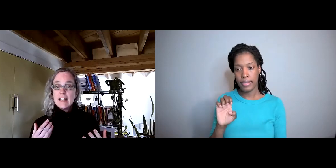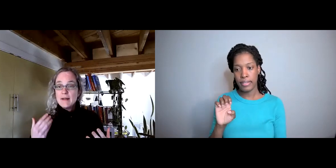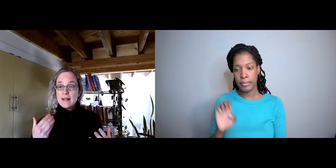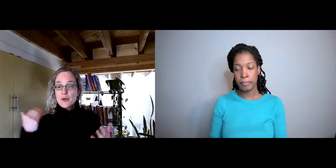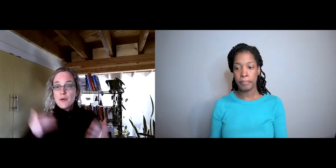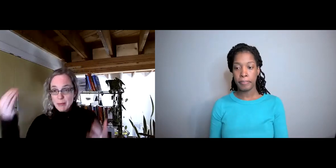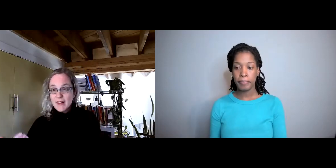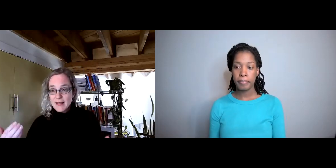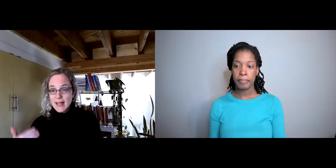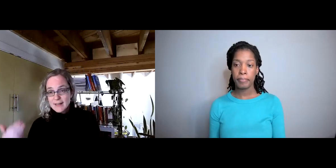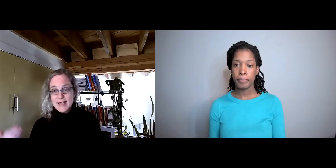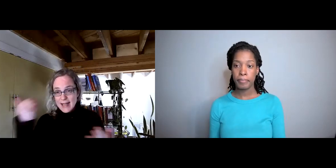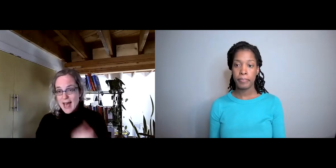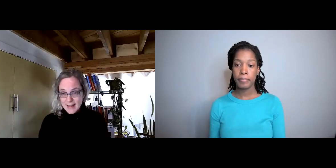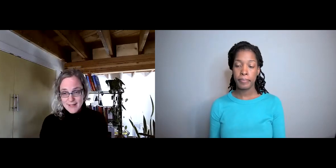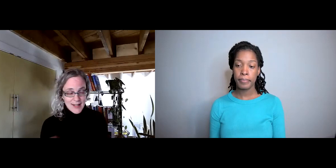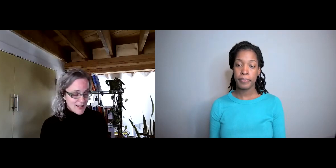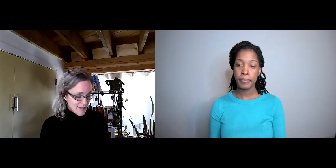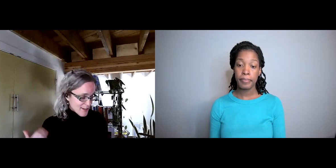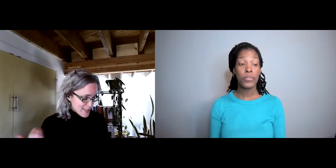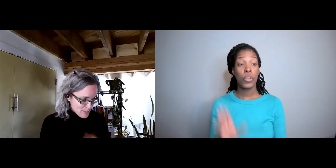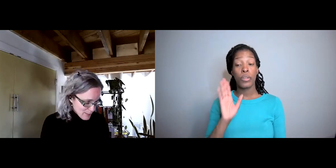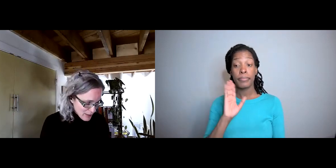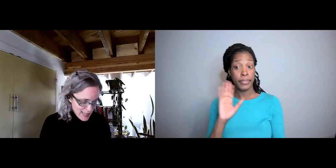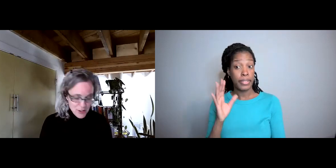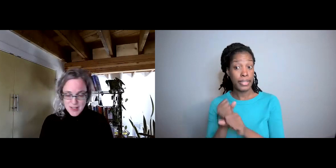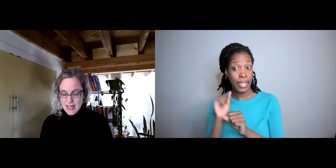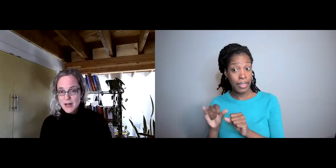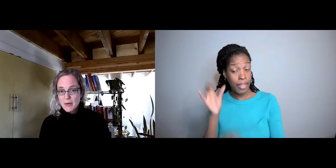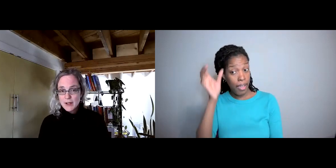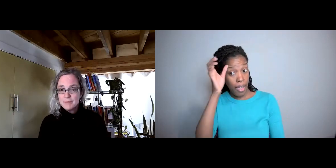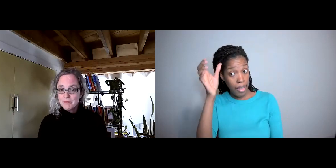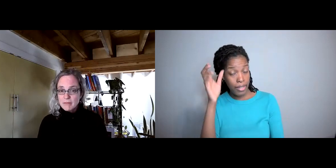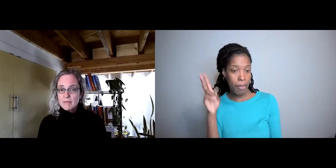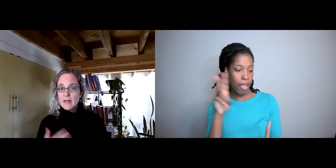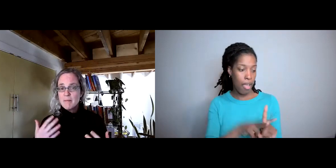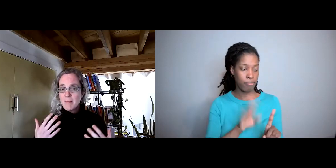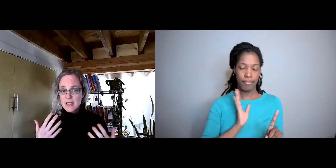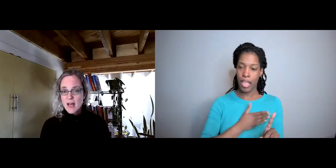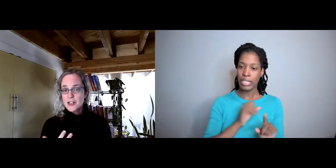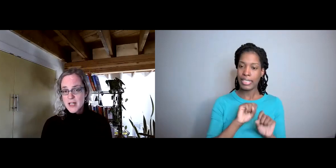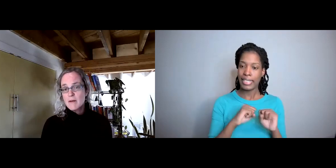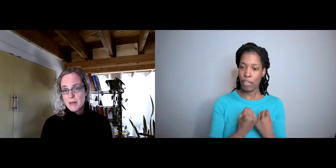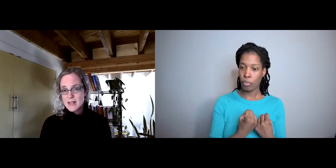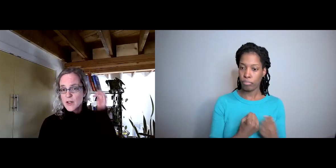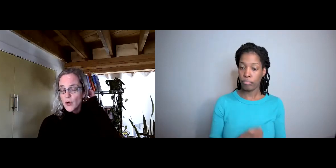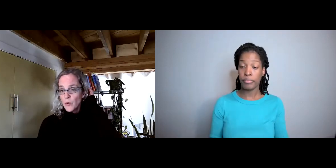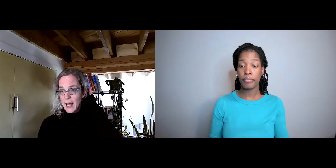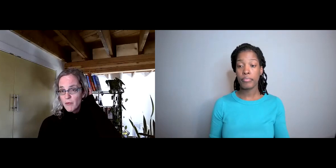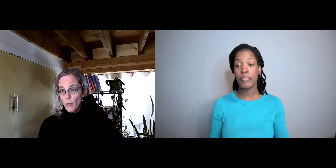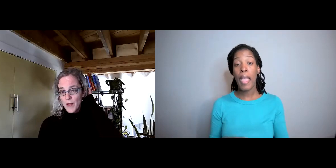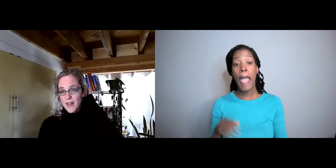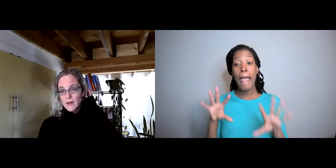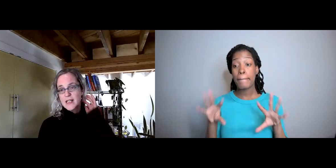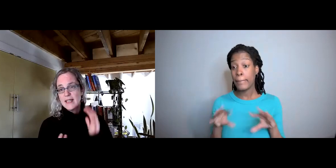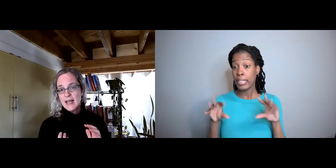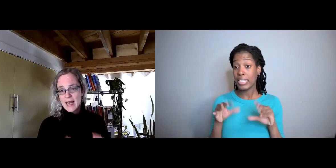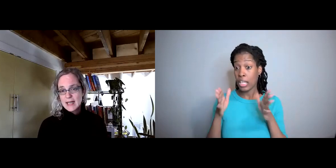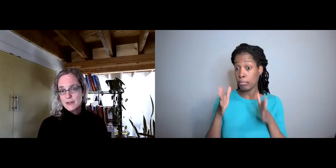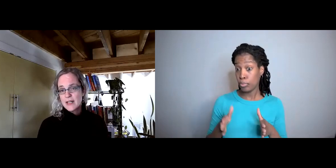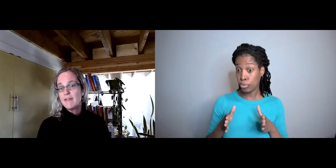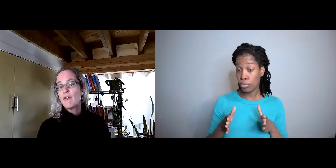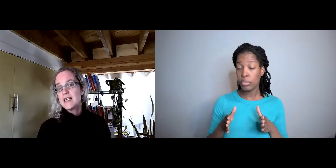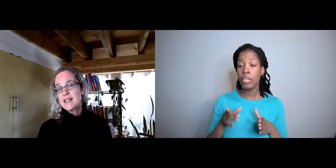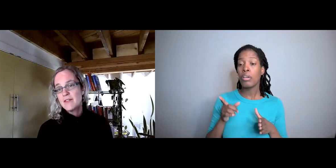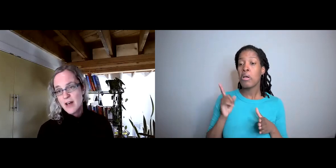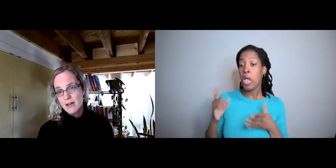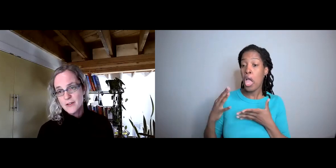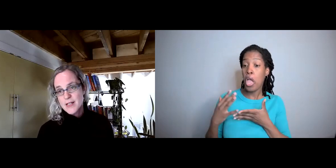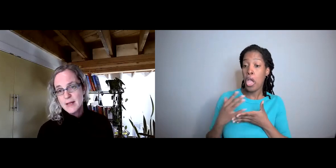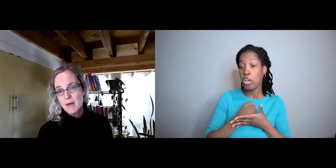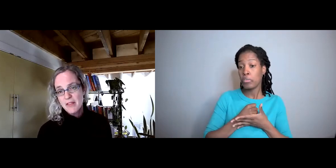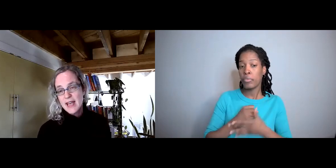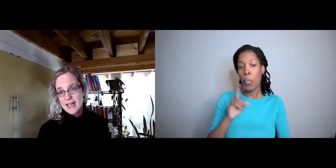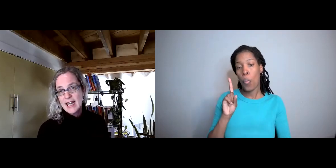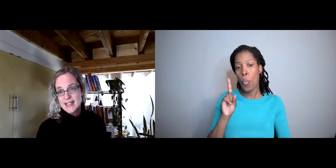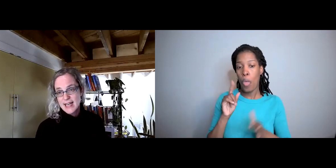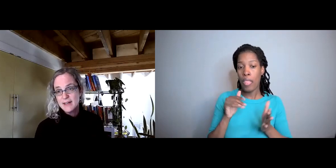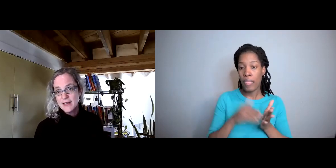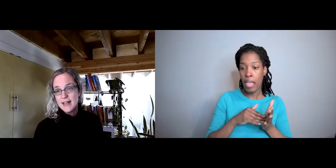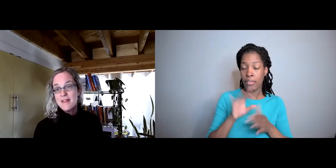Here, my massage therapist would have $1,847 in monthly NESE.